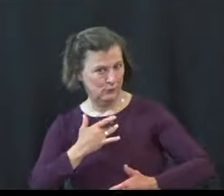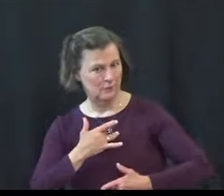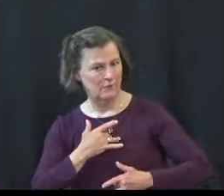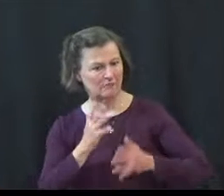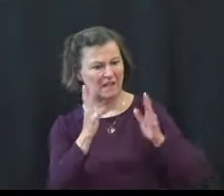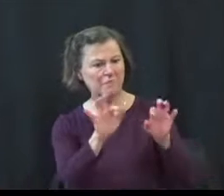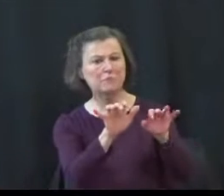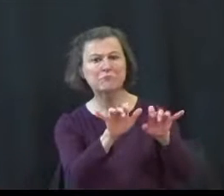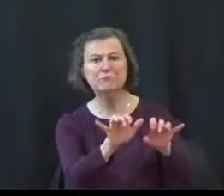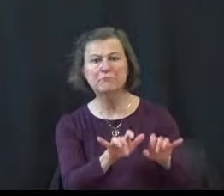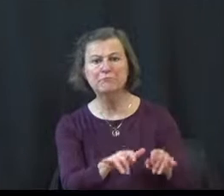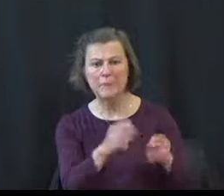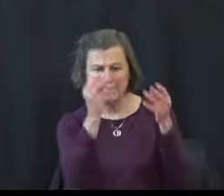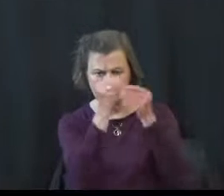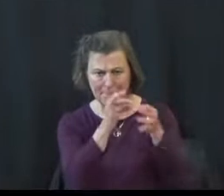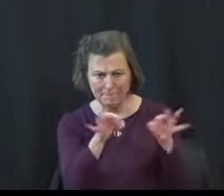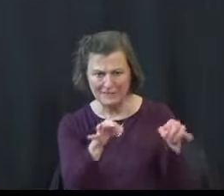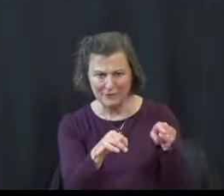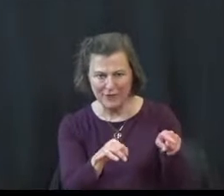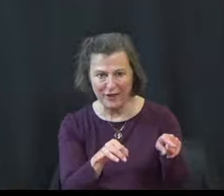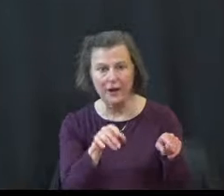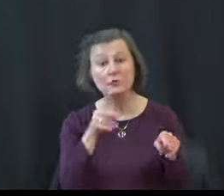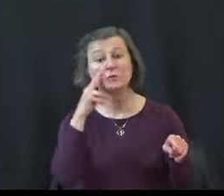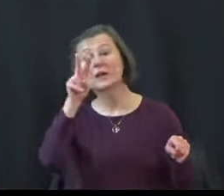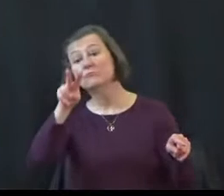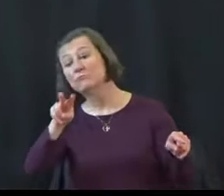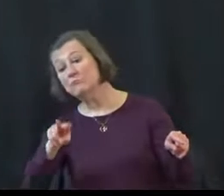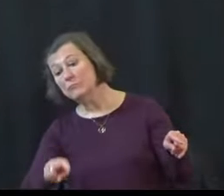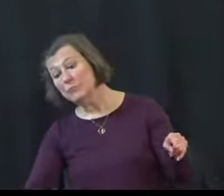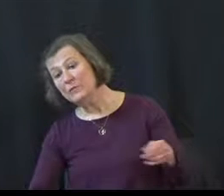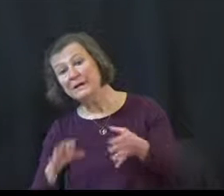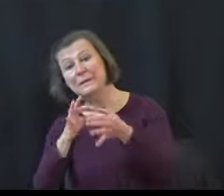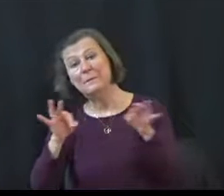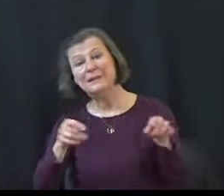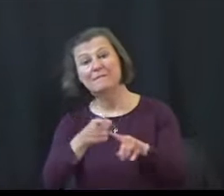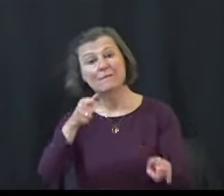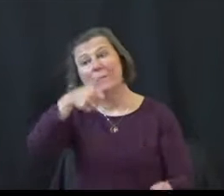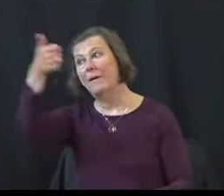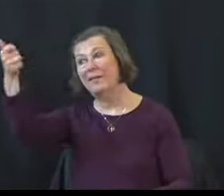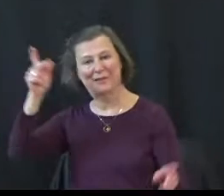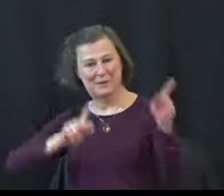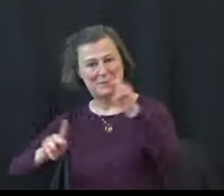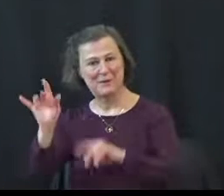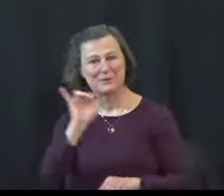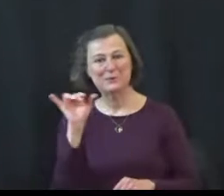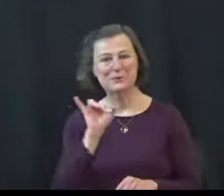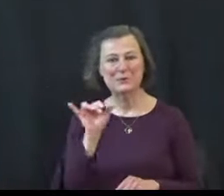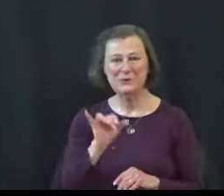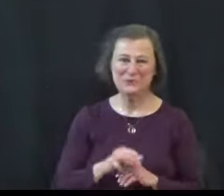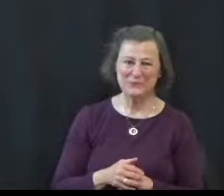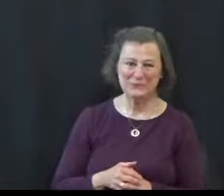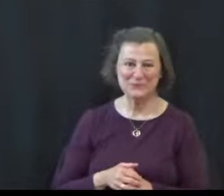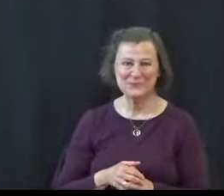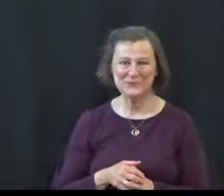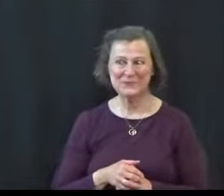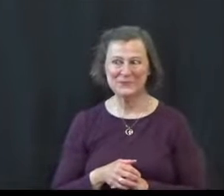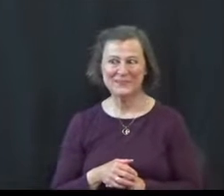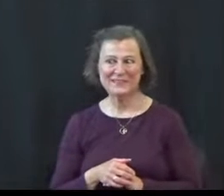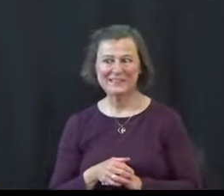There you can also see there the messages left by others.